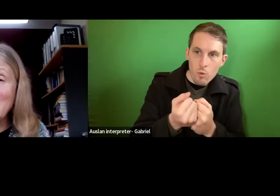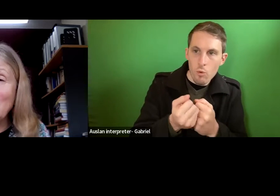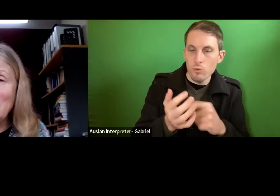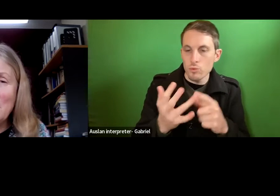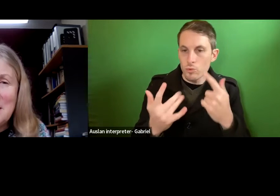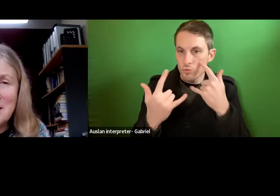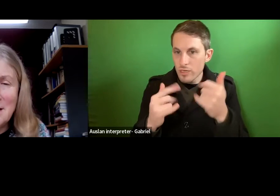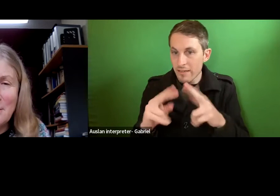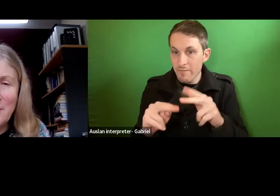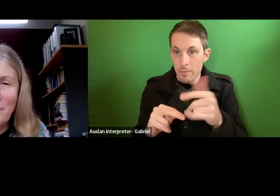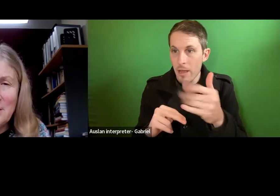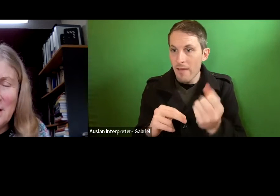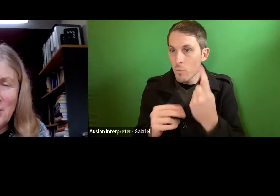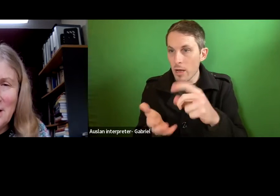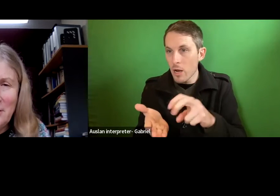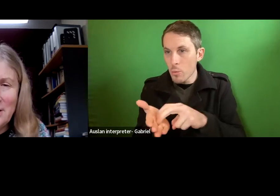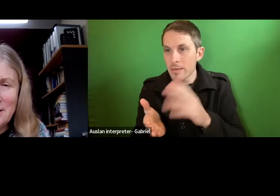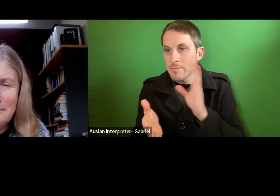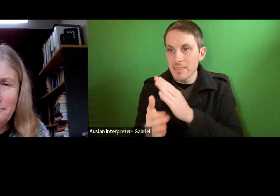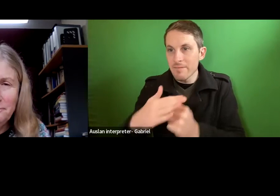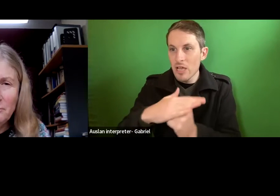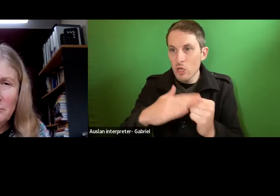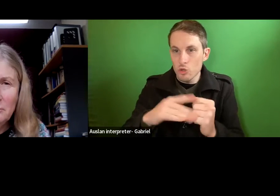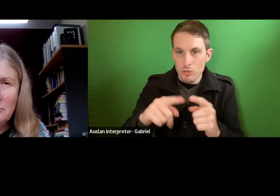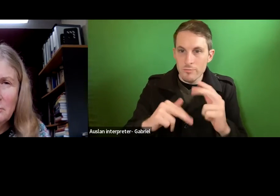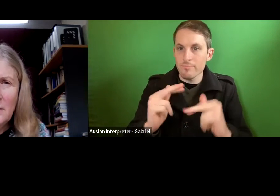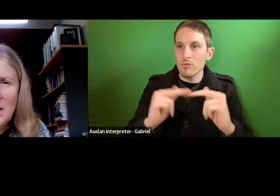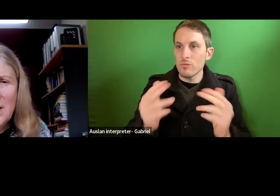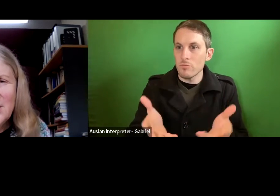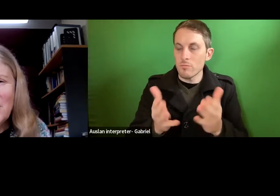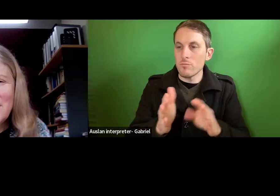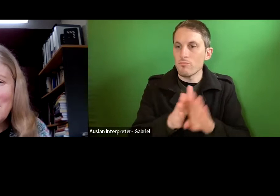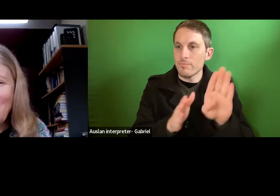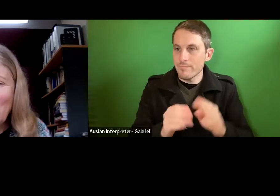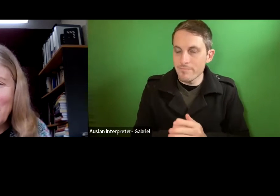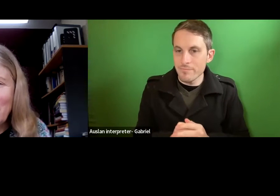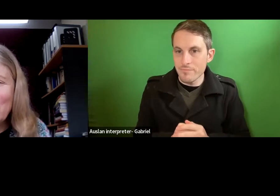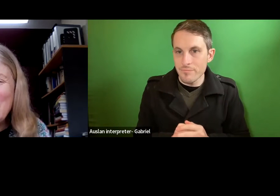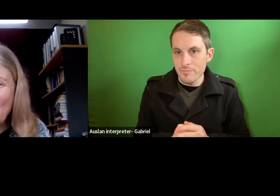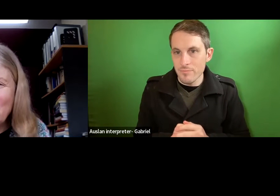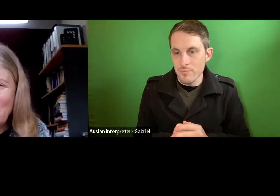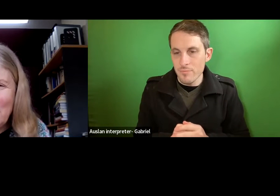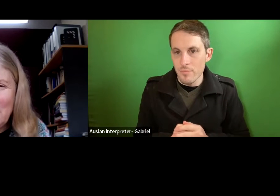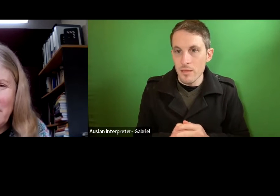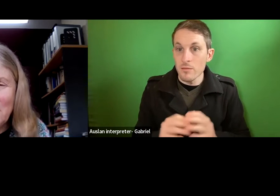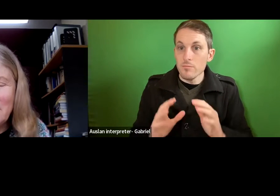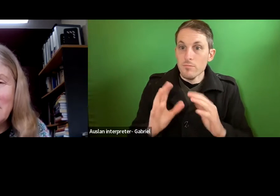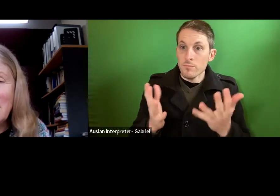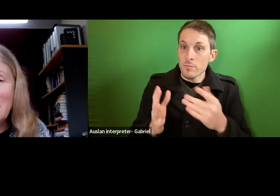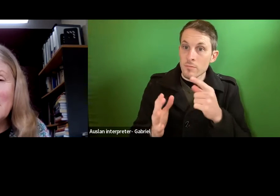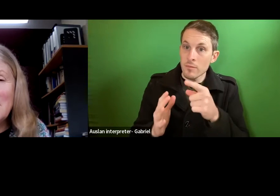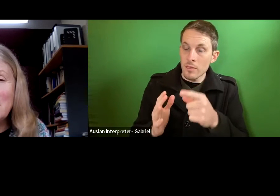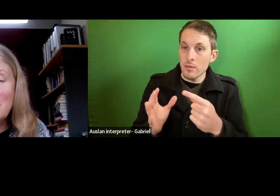simply missed some of the foundation areas. So this component of response to intervention is a